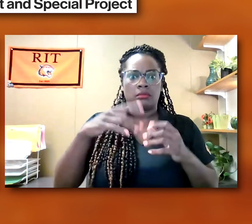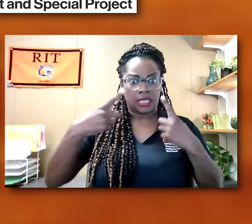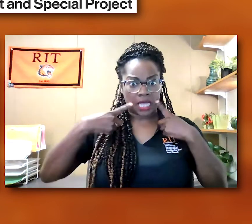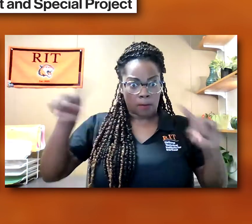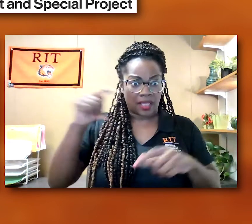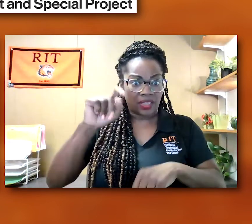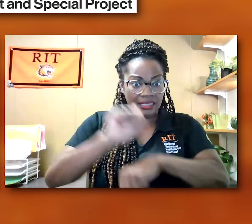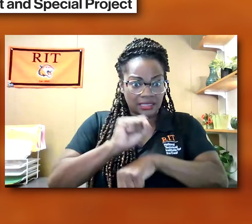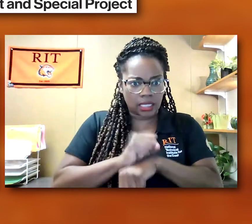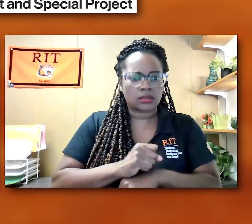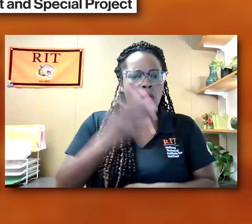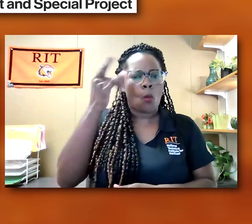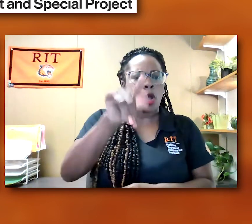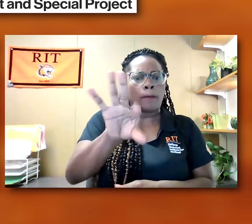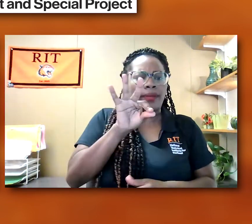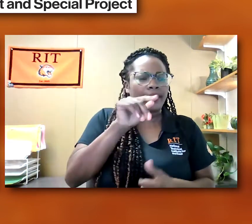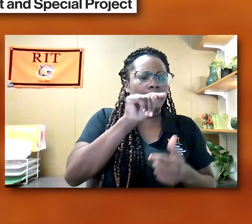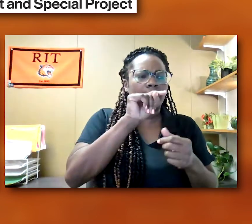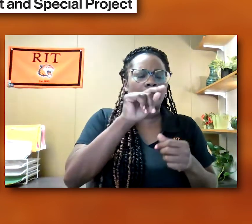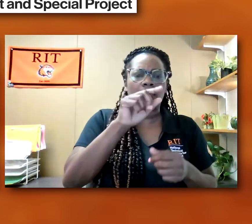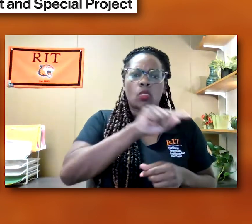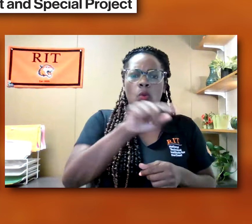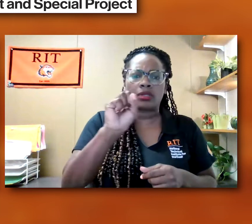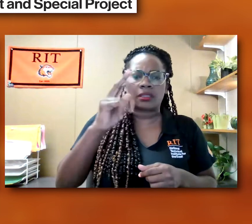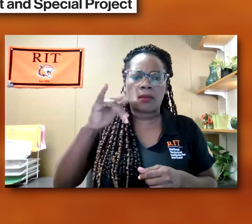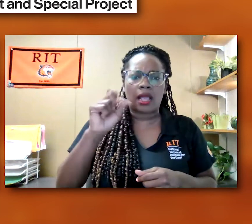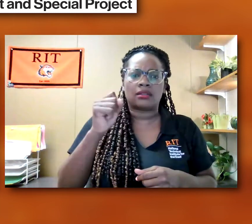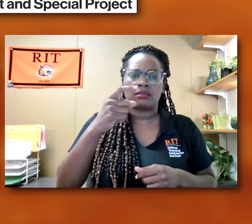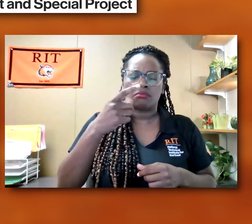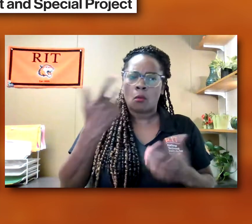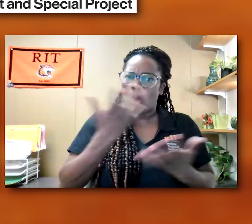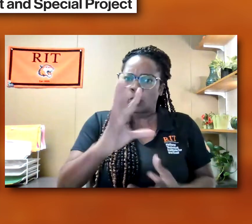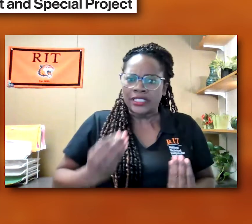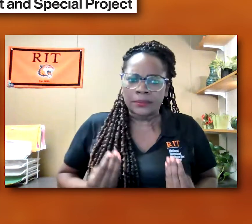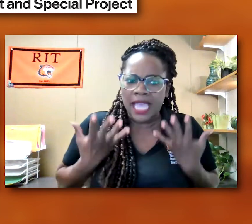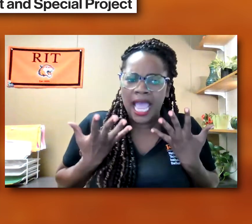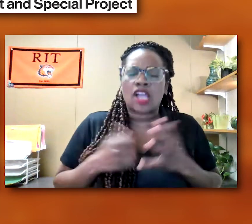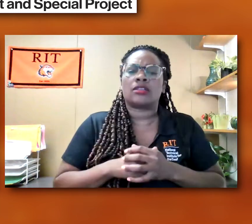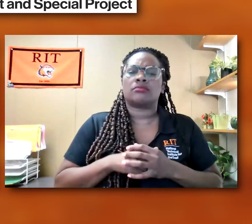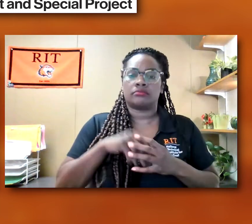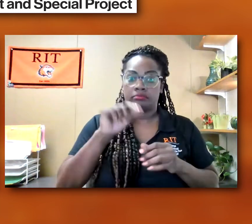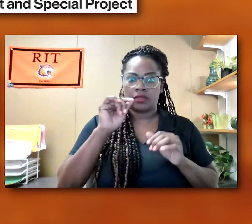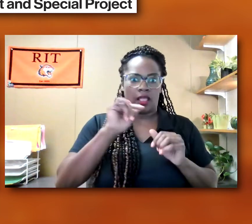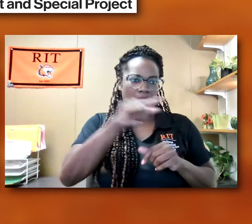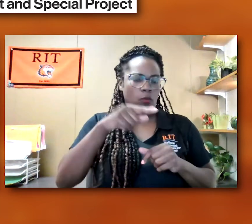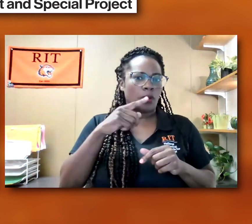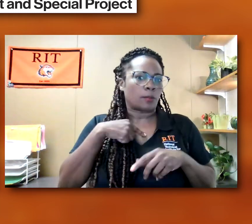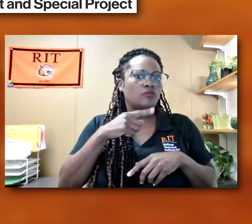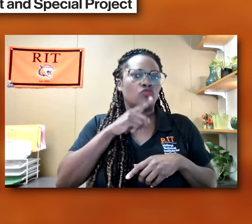In that video, you have to explain how you did it, why you picked those supplies, what inspired you,